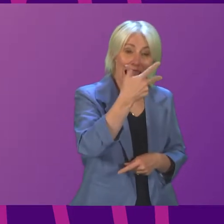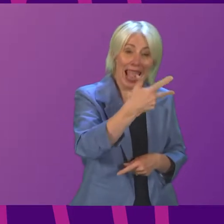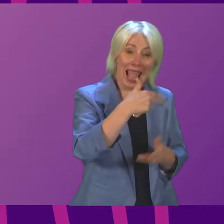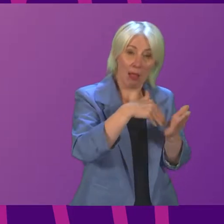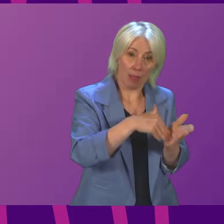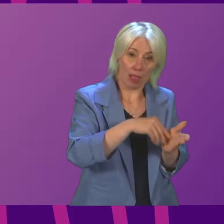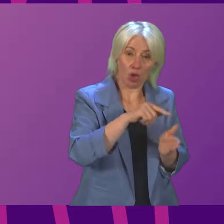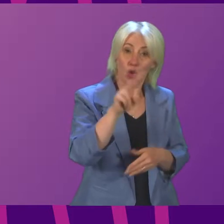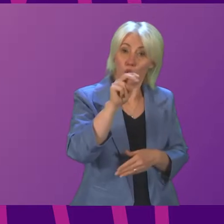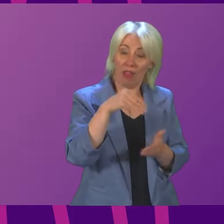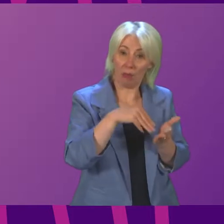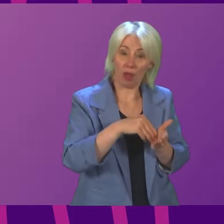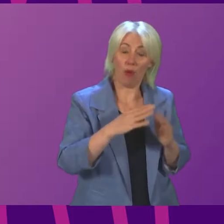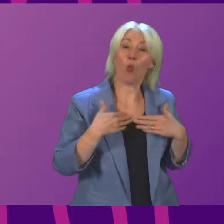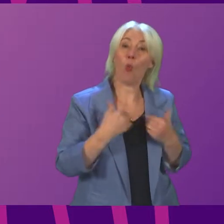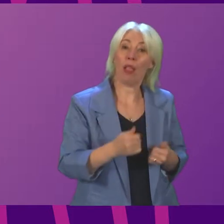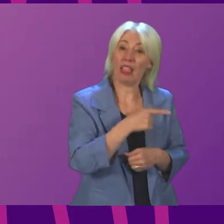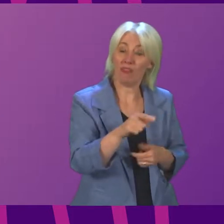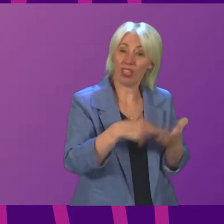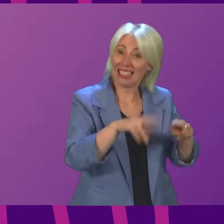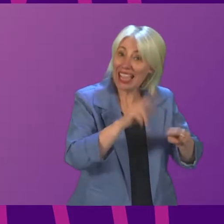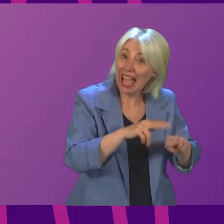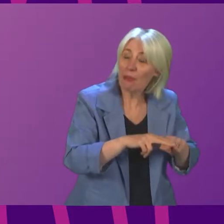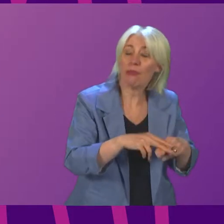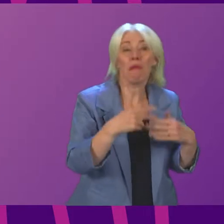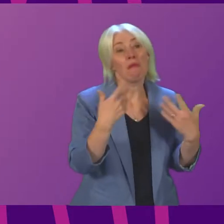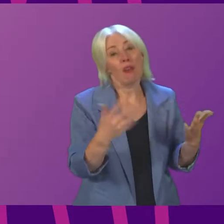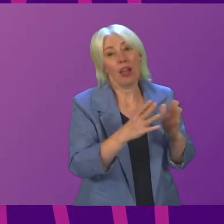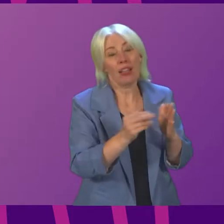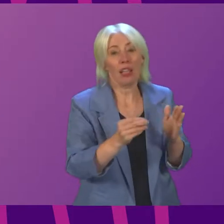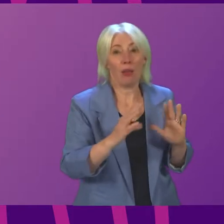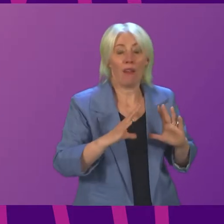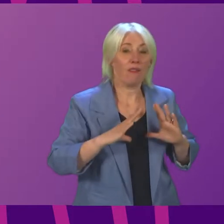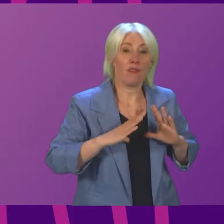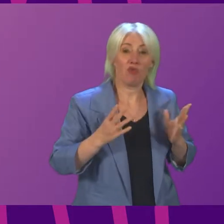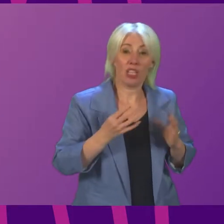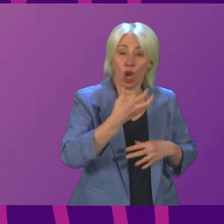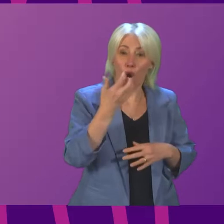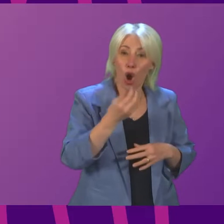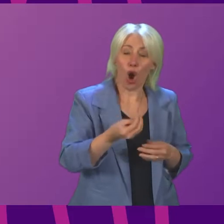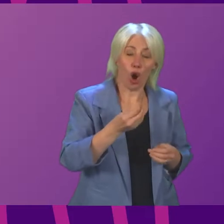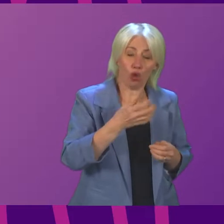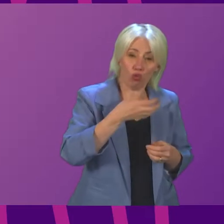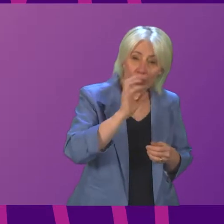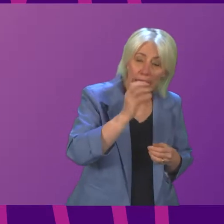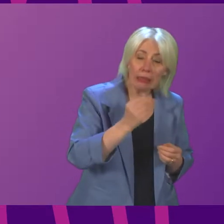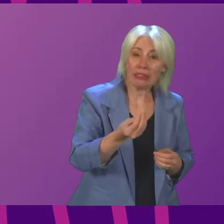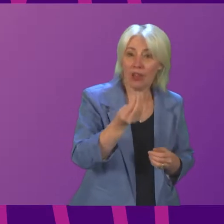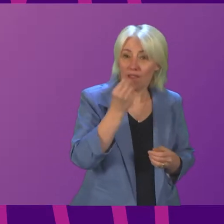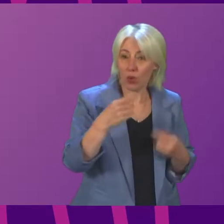staff. That includes the provision of things such as free hot drinks and food on the wards but also